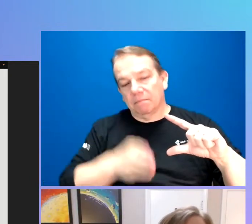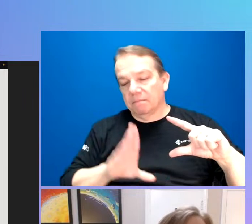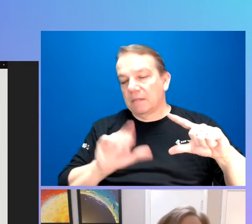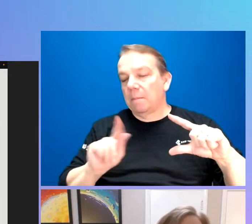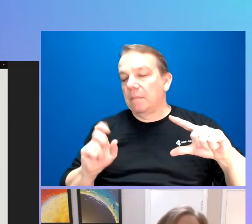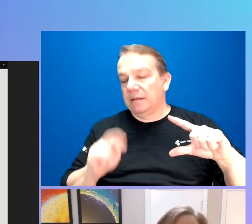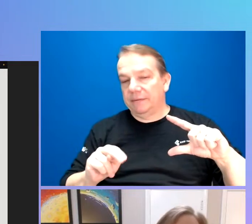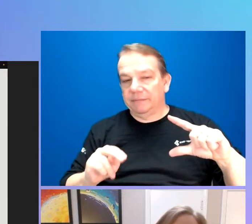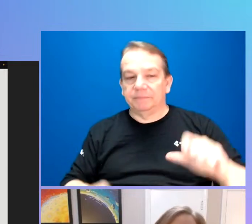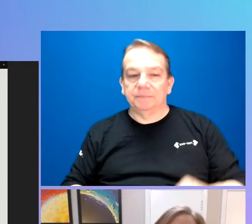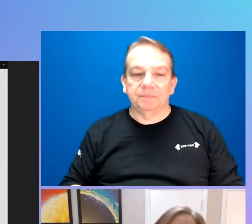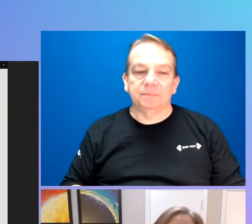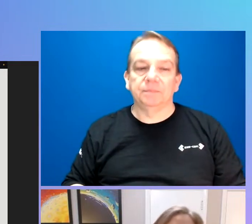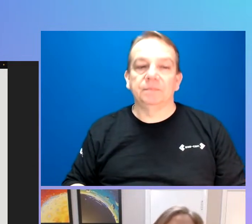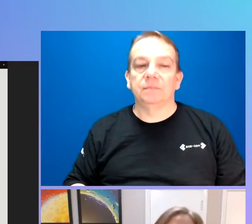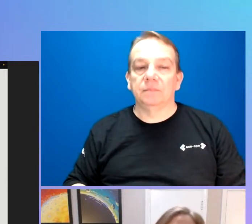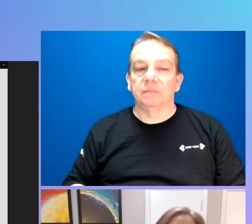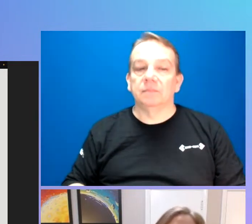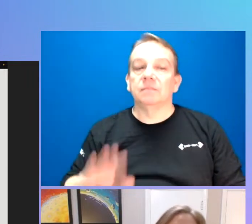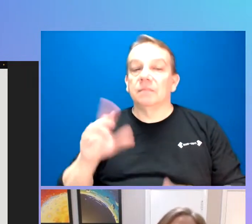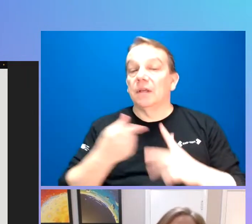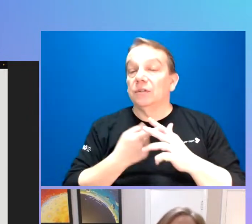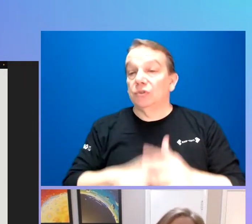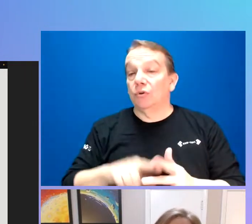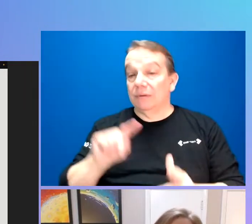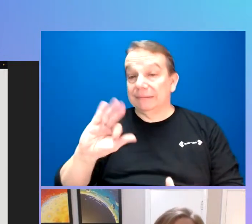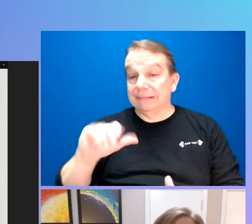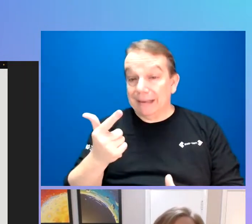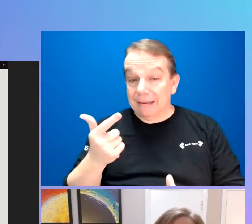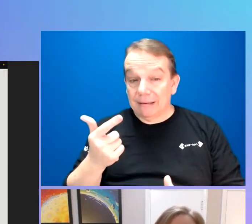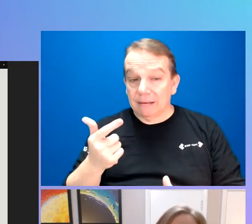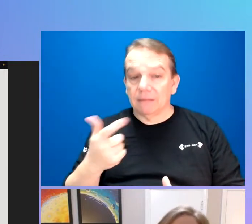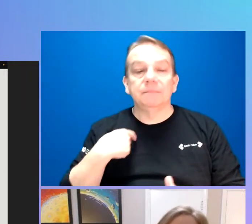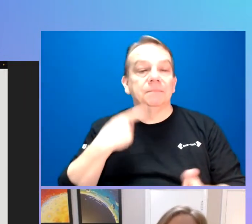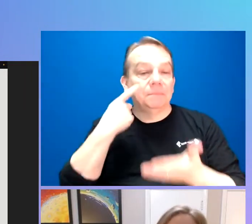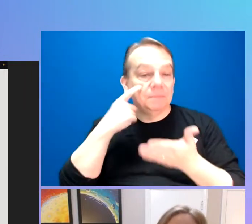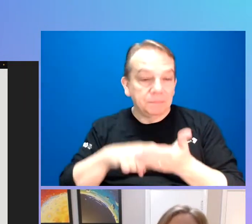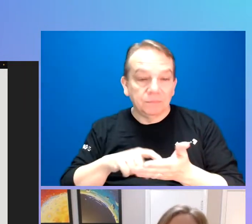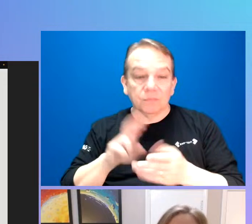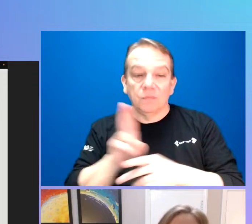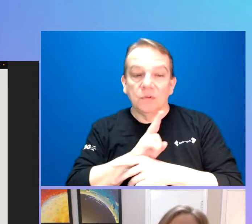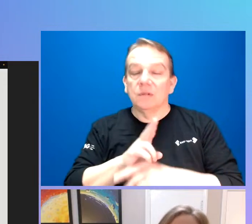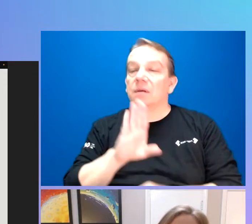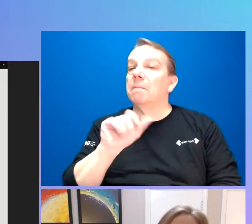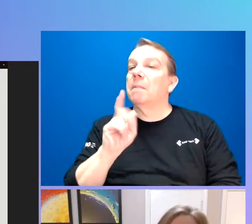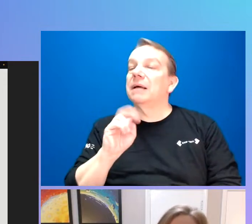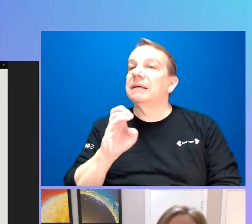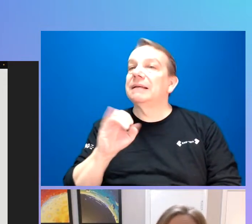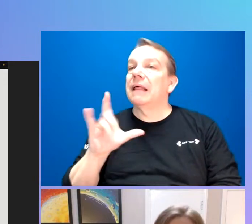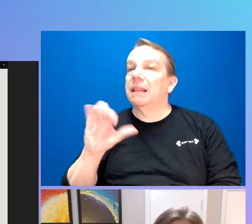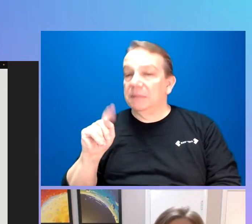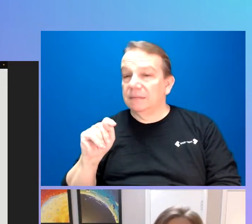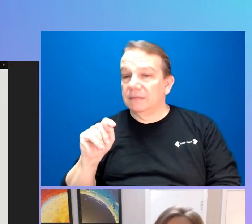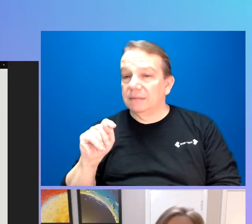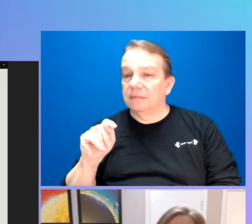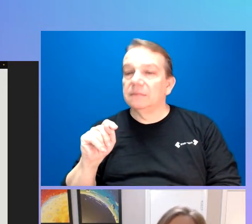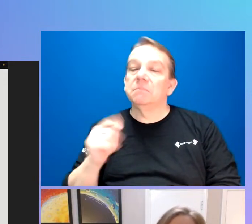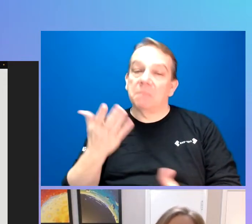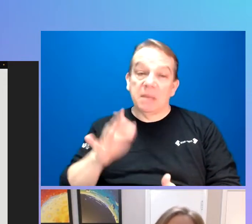let's start with the start tag. First I notice that it uses a button element. So this element